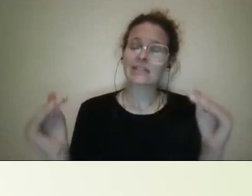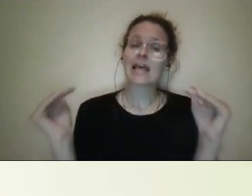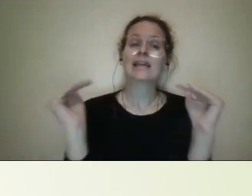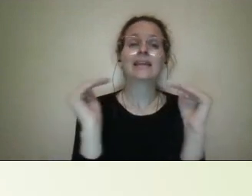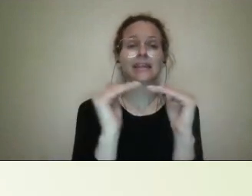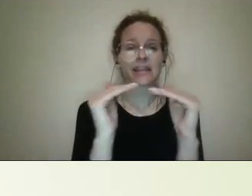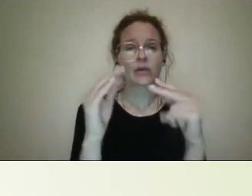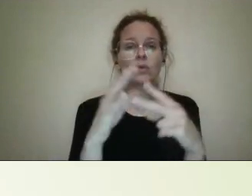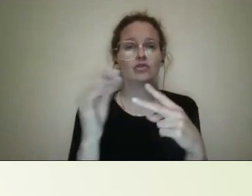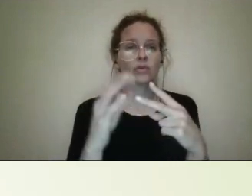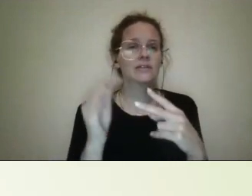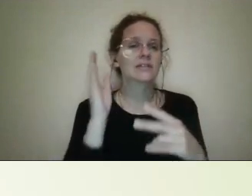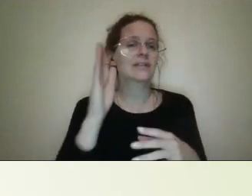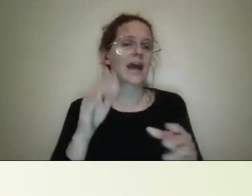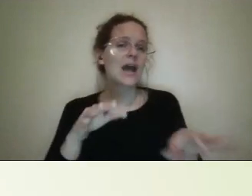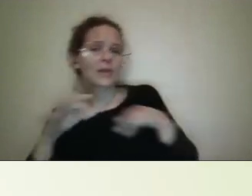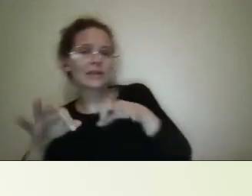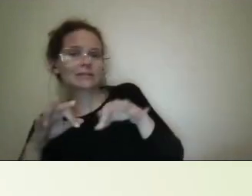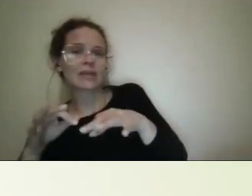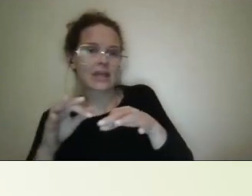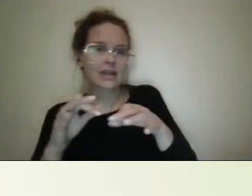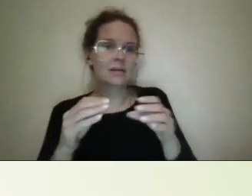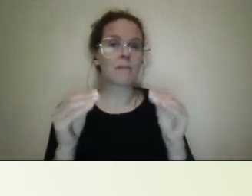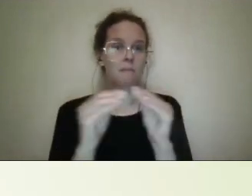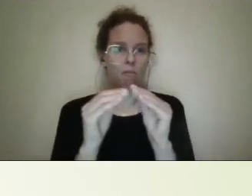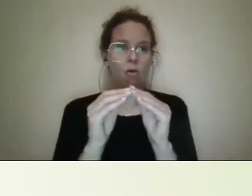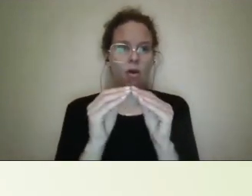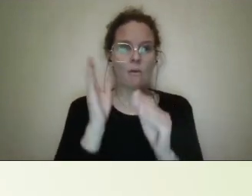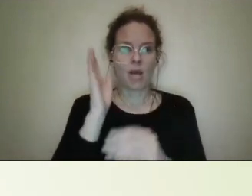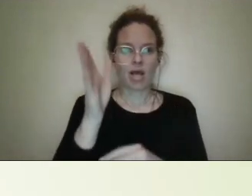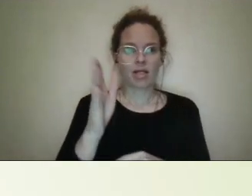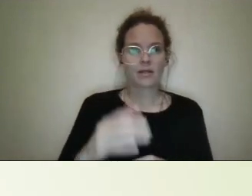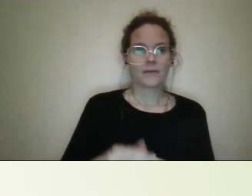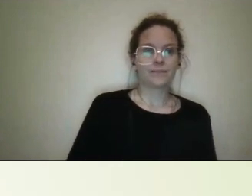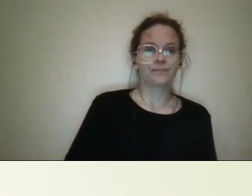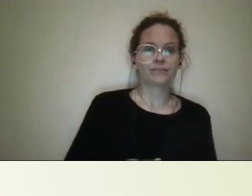and I'll talk more in a little bit about that. So we want to replace ineffective